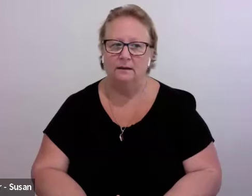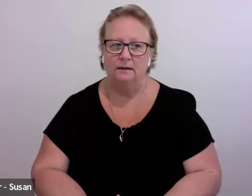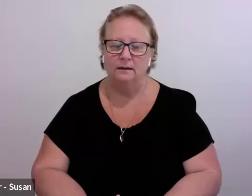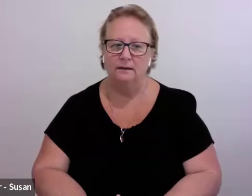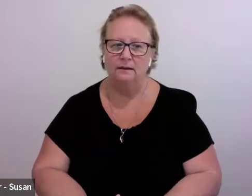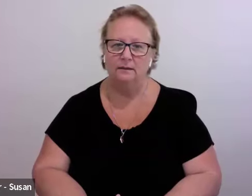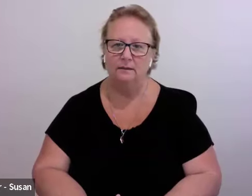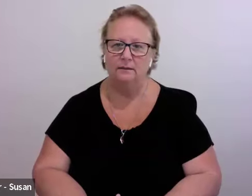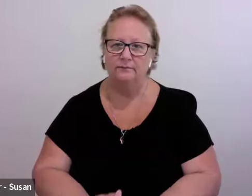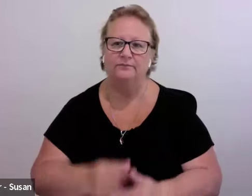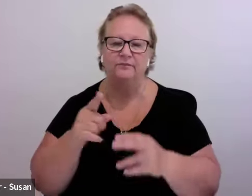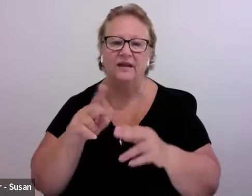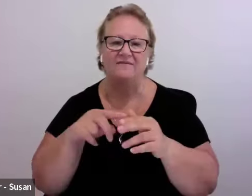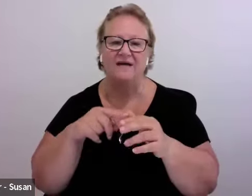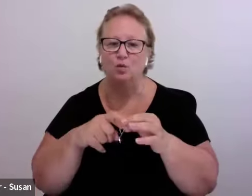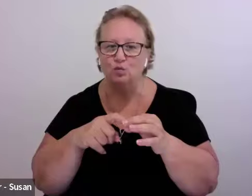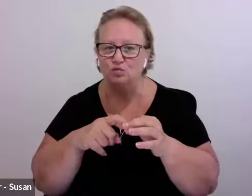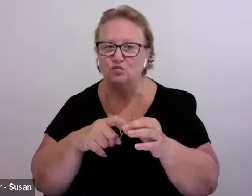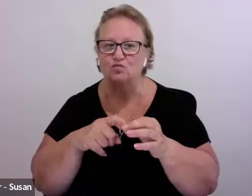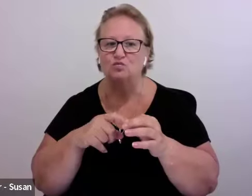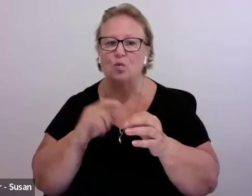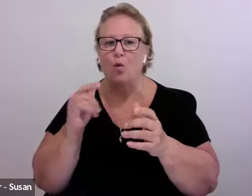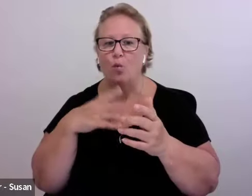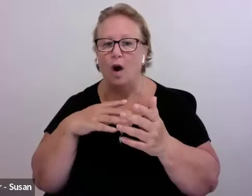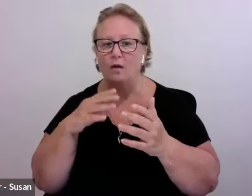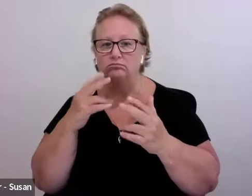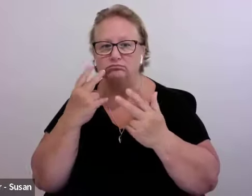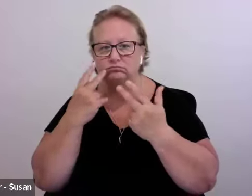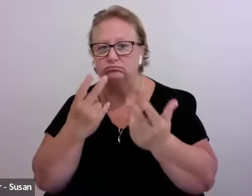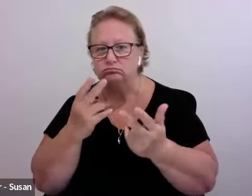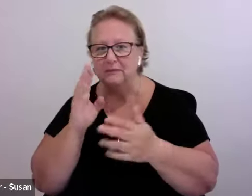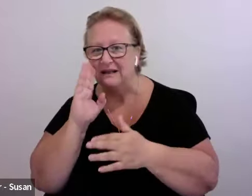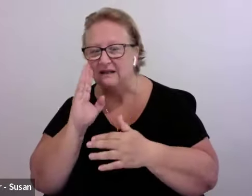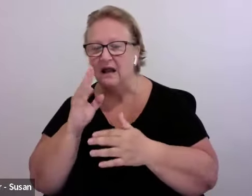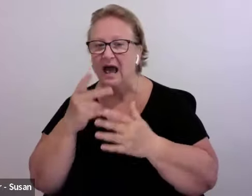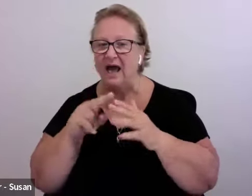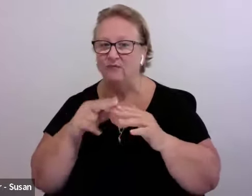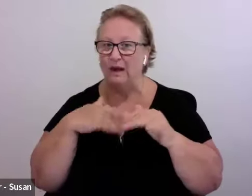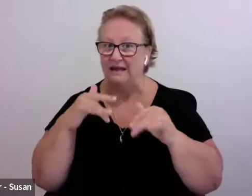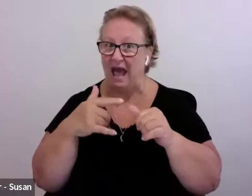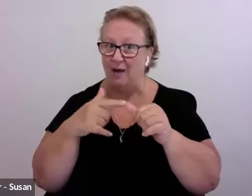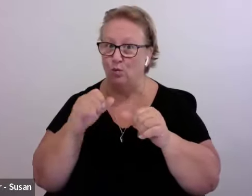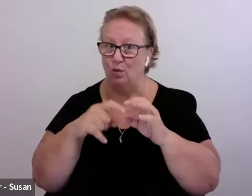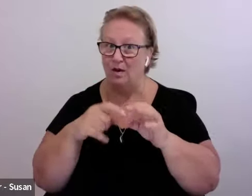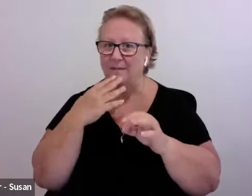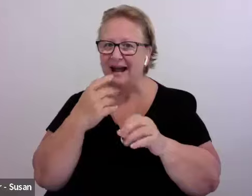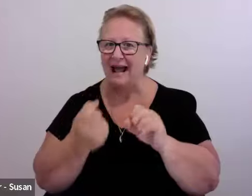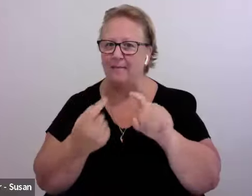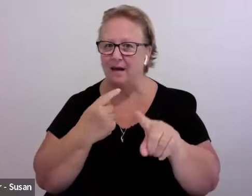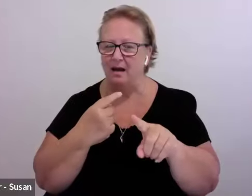, the scope of funding and things like that. In terms of the weekly FAQs and the drop-in sessions, if you've